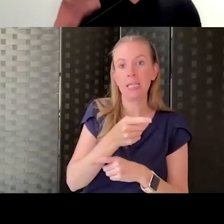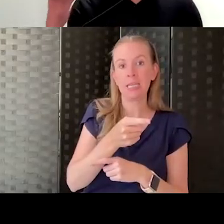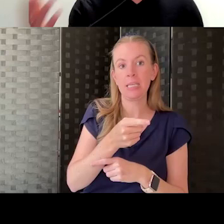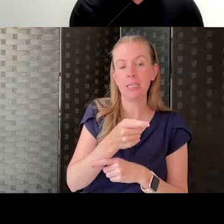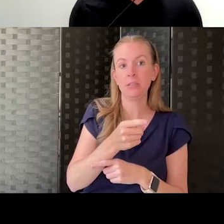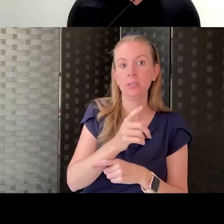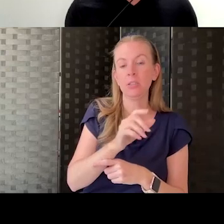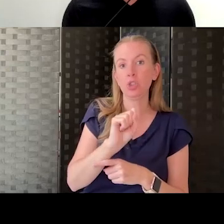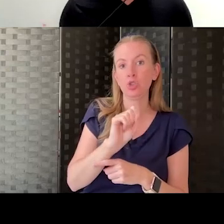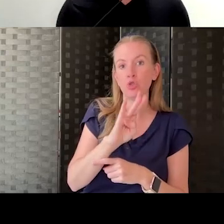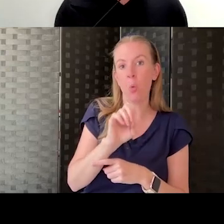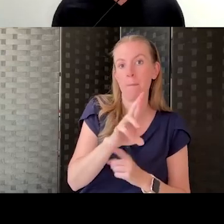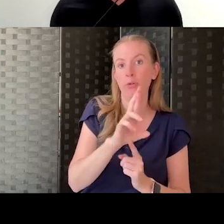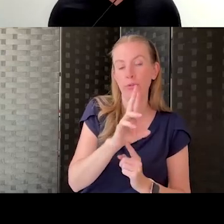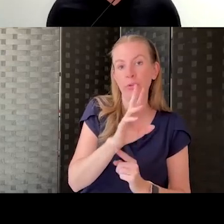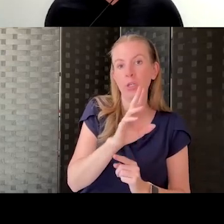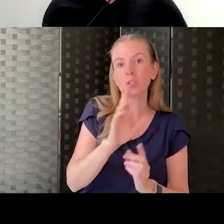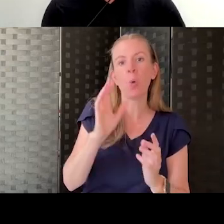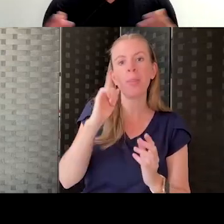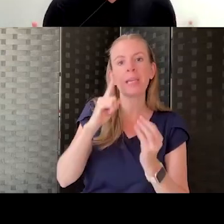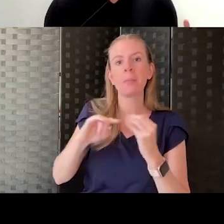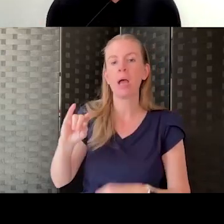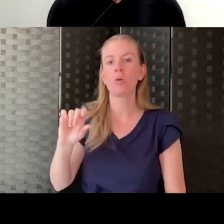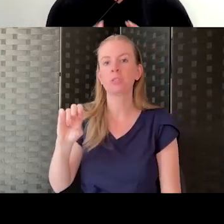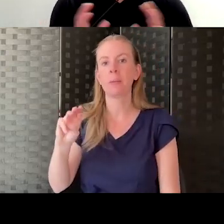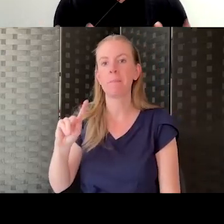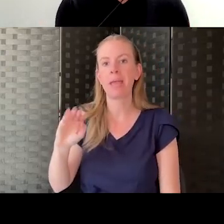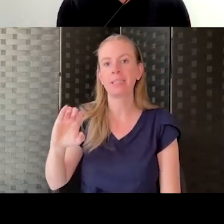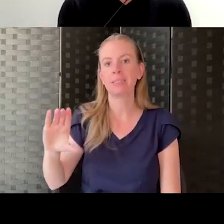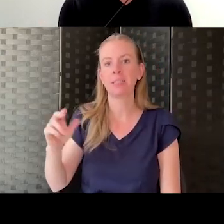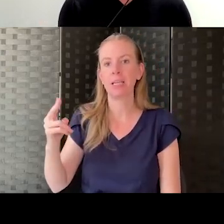Think of him as semantic HTML. He was able to do exactly what he needed to